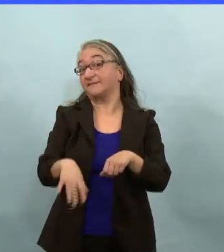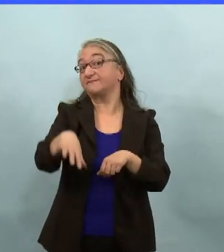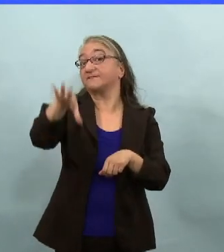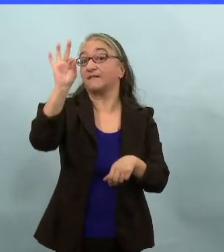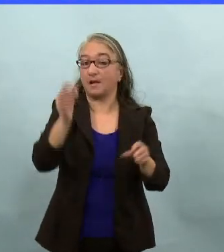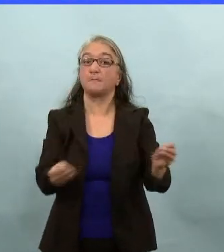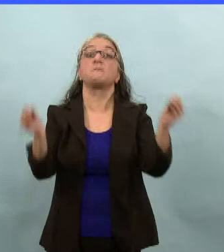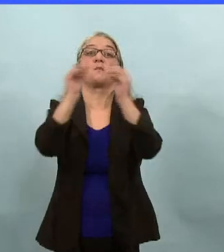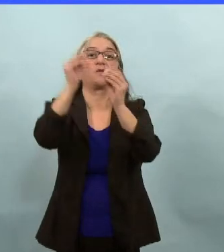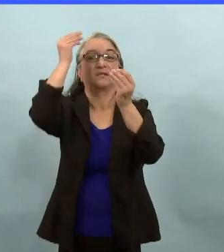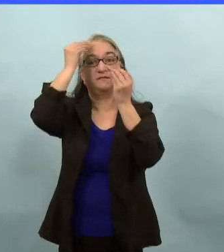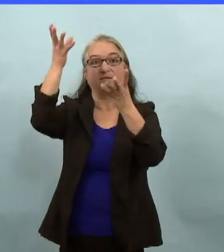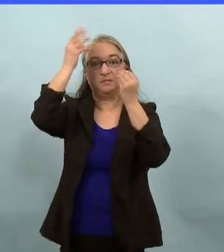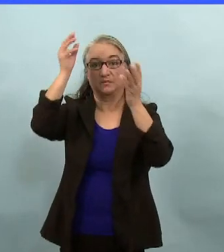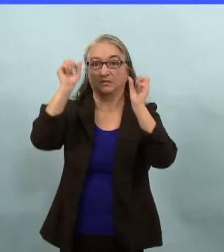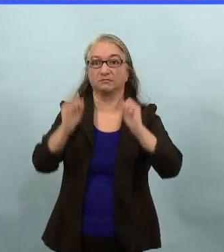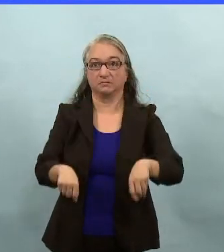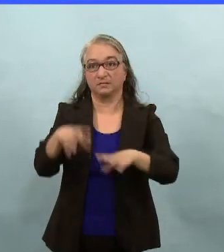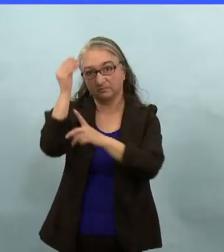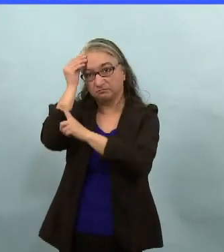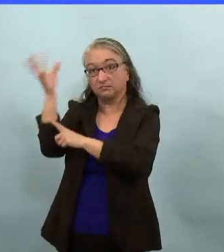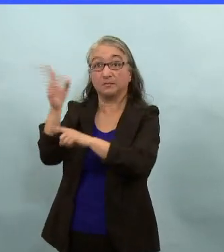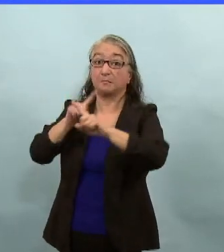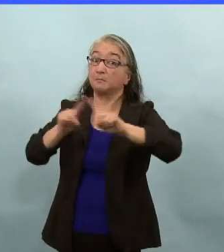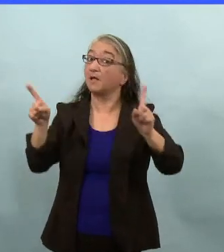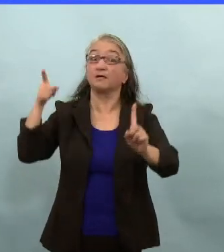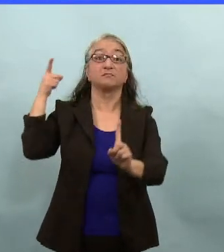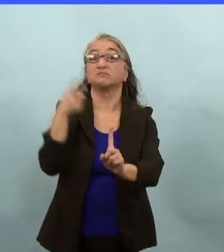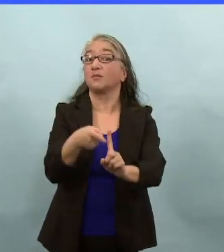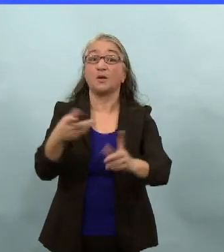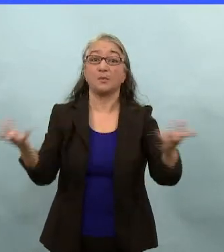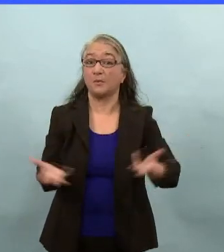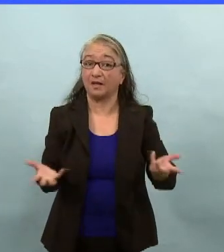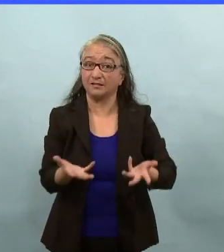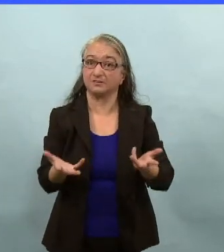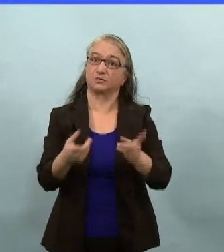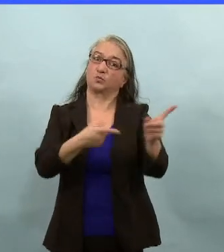is that we do we are short of supply with respect to those the tests and so we need